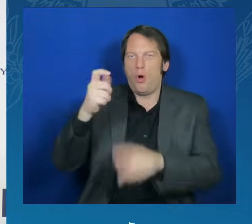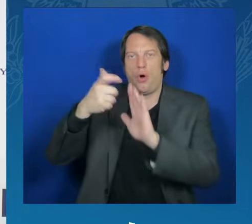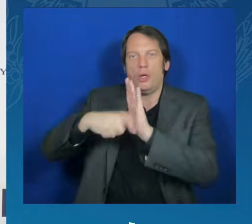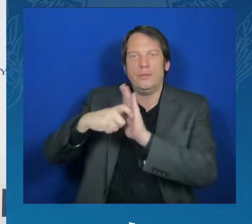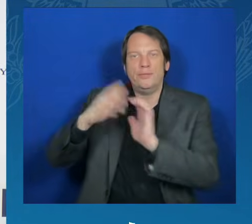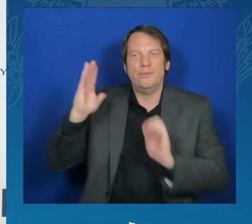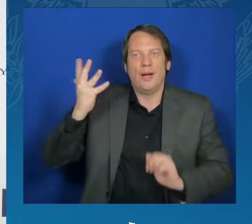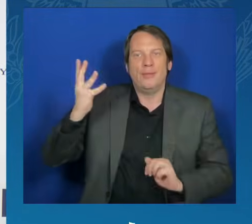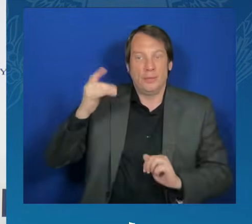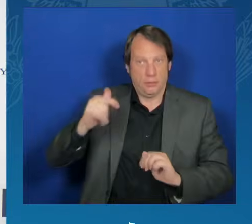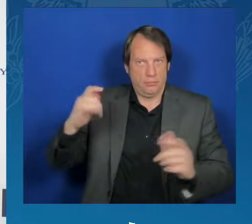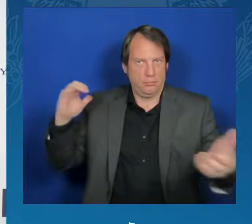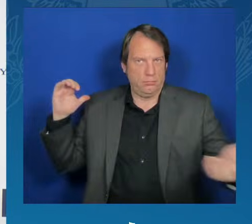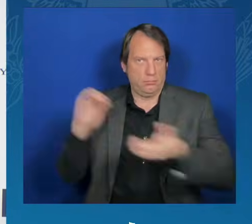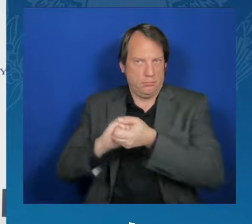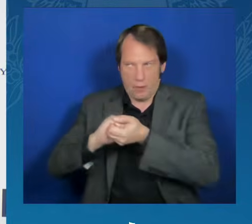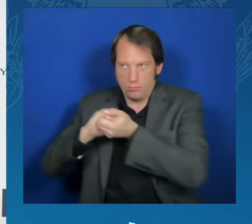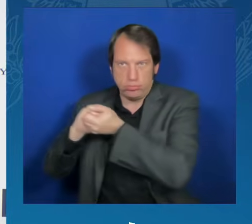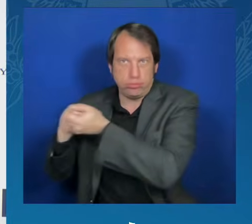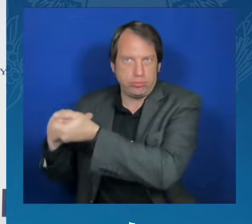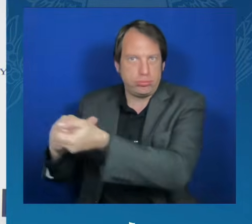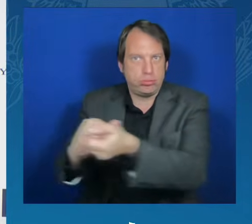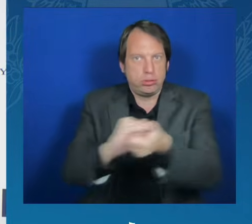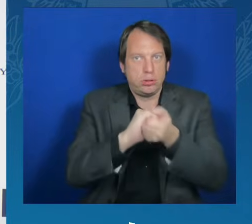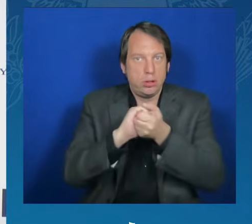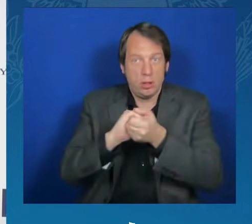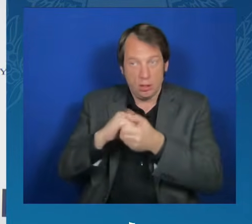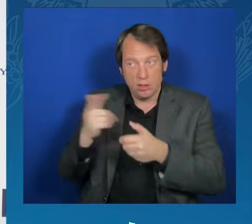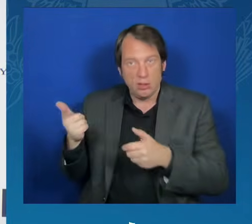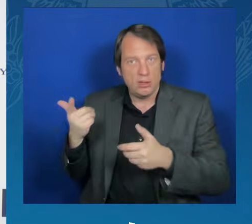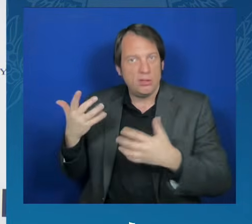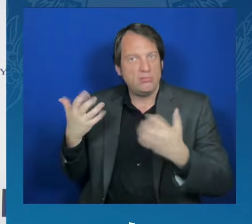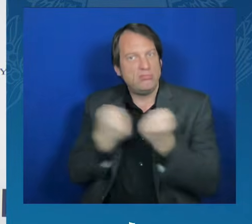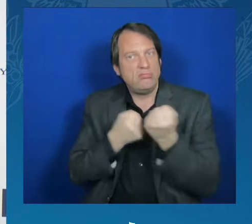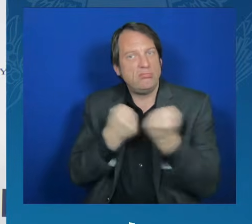Nevertheless, recall, before the President and I took office,